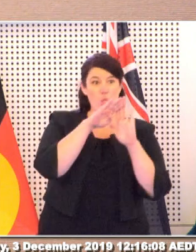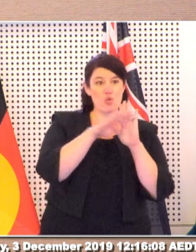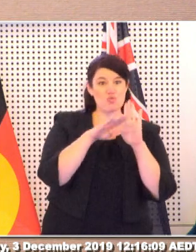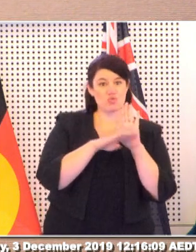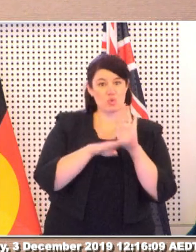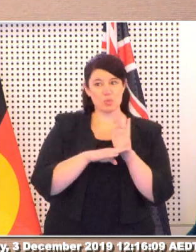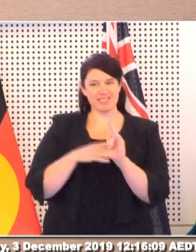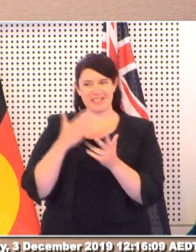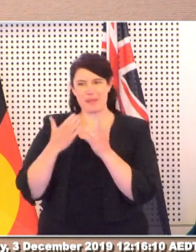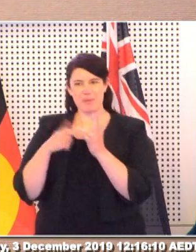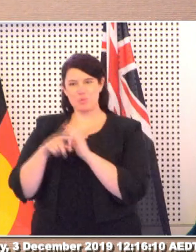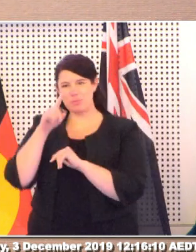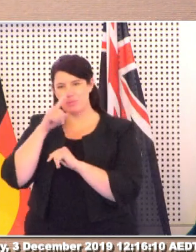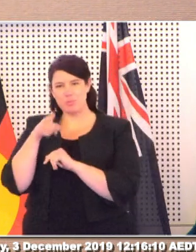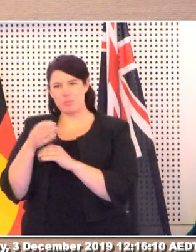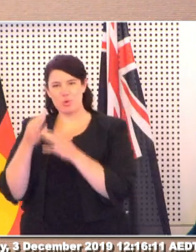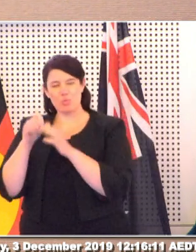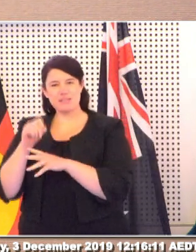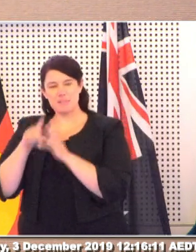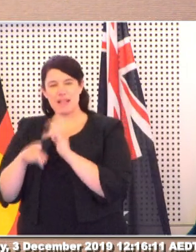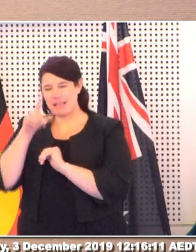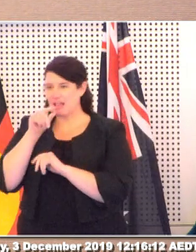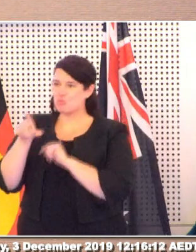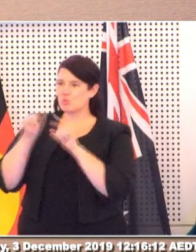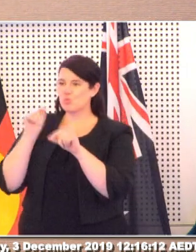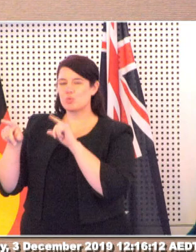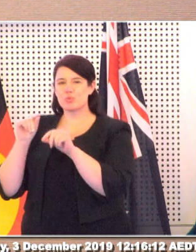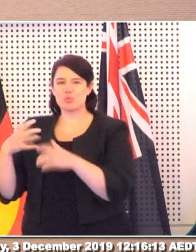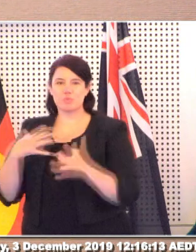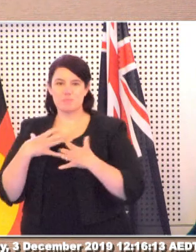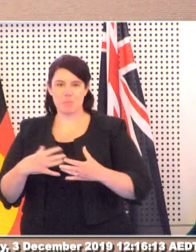And then is the contrast to that what you then go on to describe from